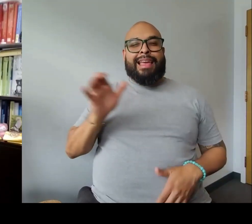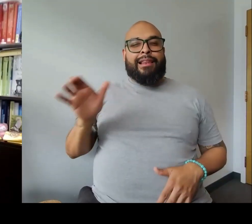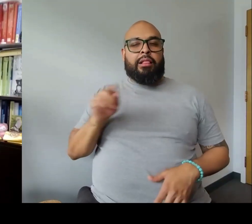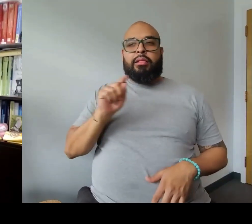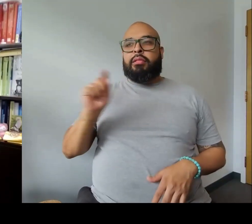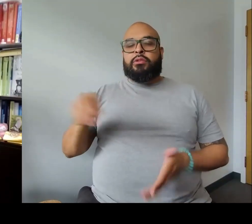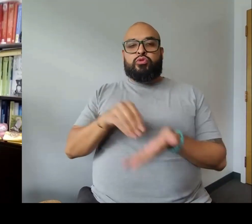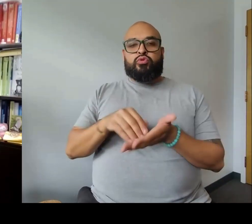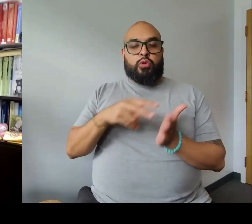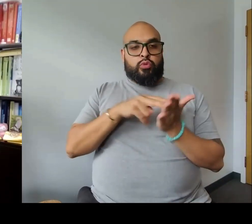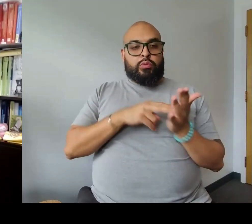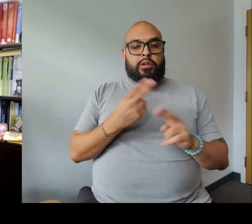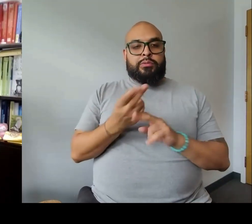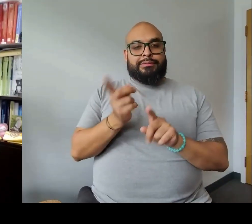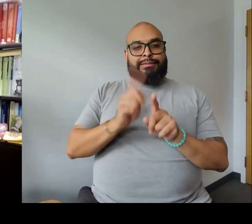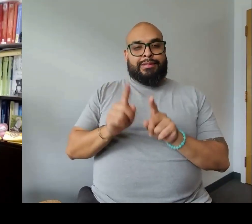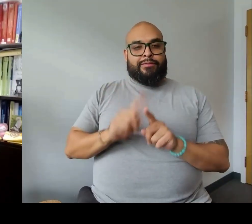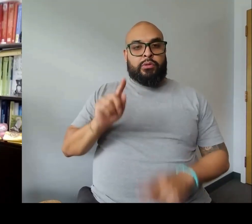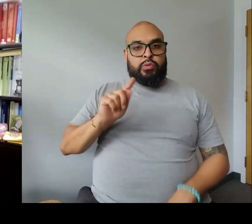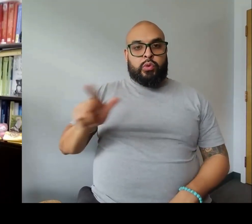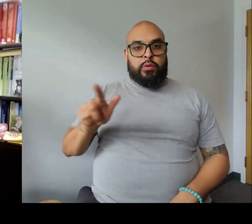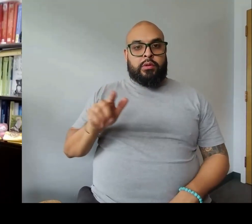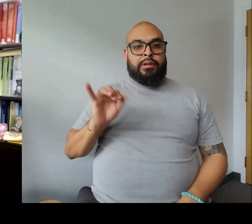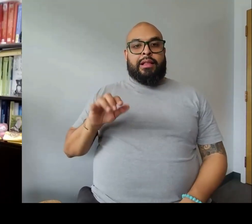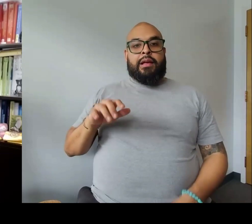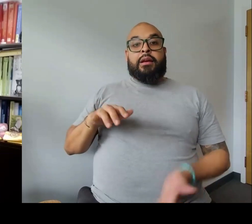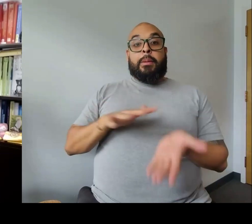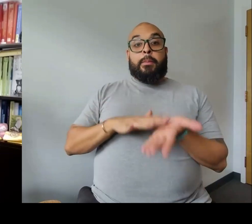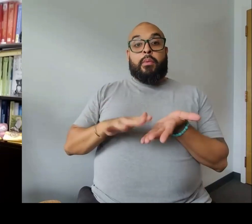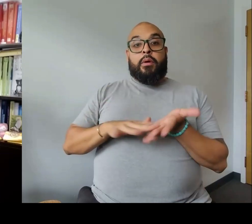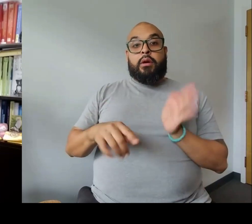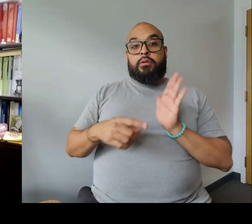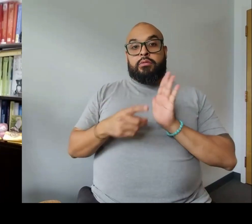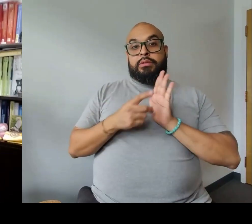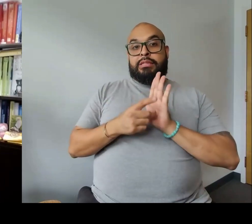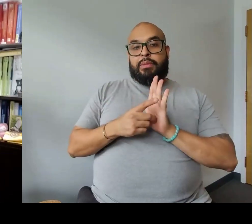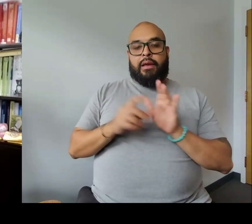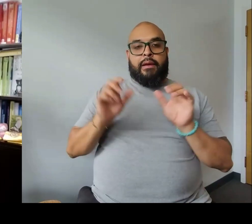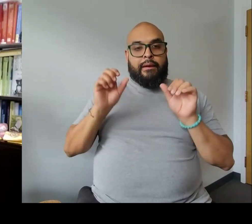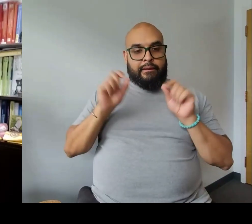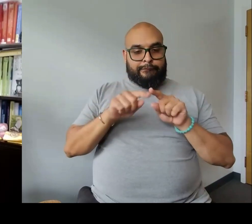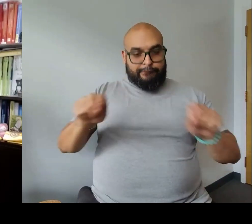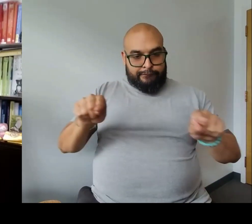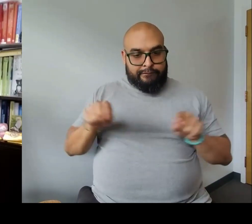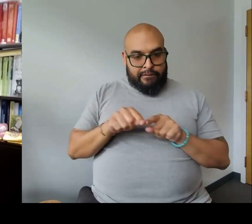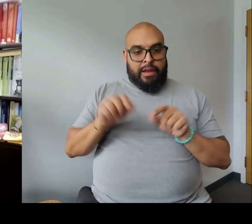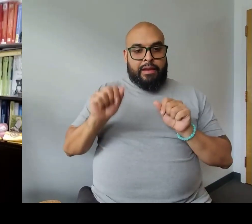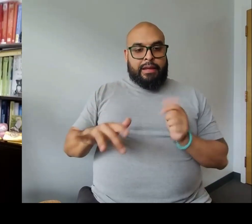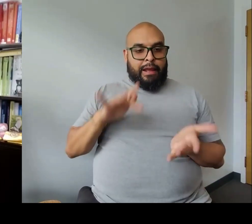tools like using refreshable braille displays or with braille. So there's lots of examples out there.